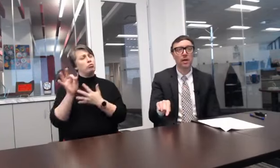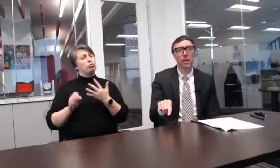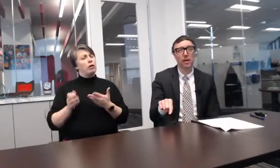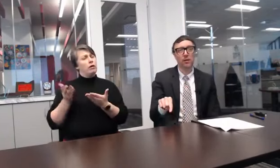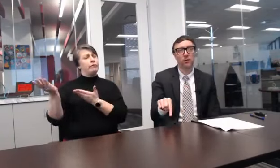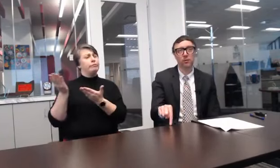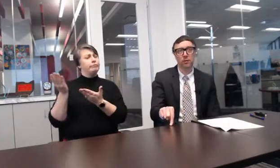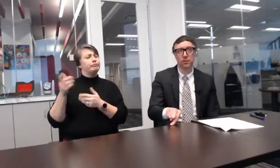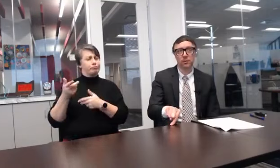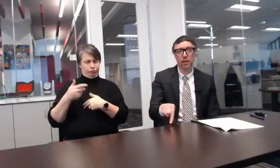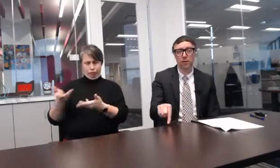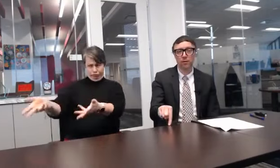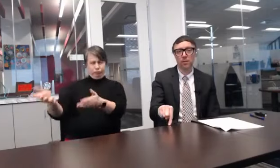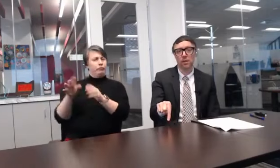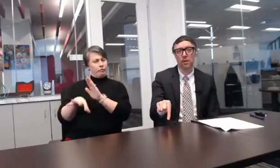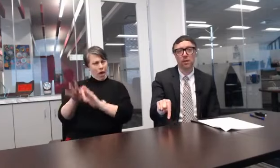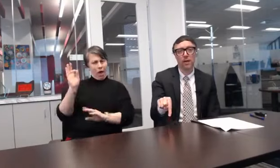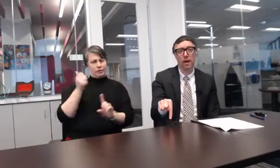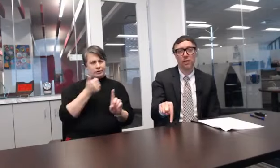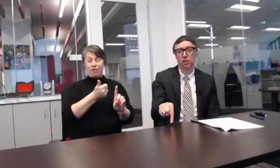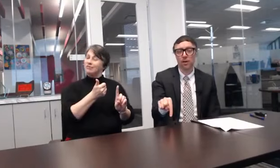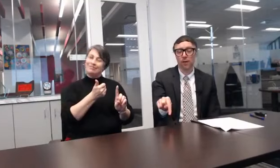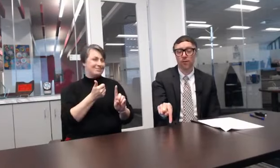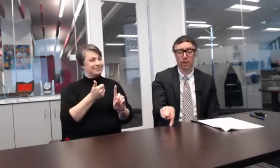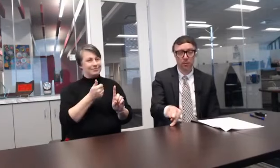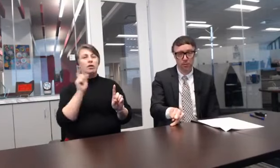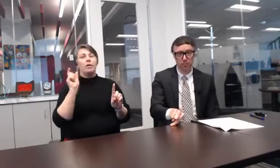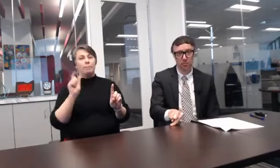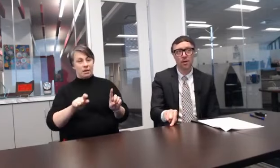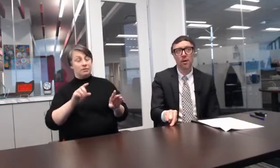And those services have to be actually available